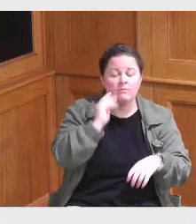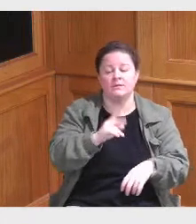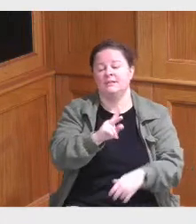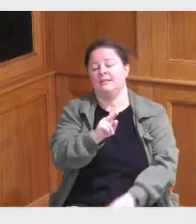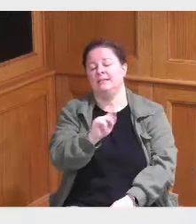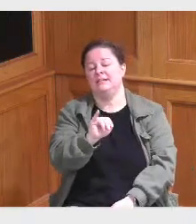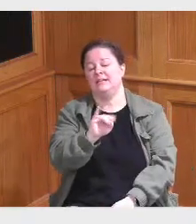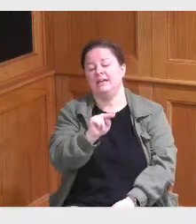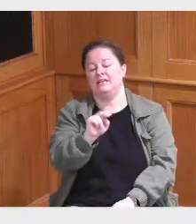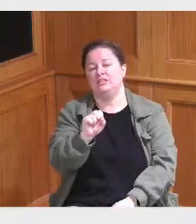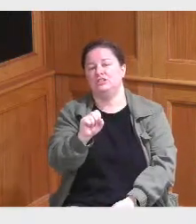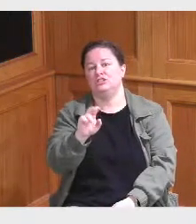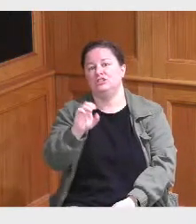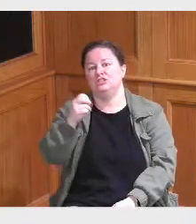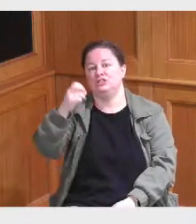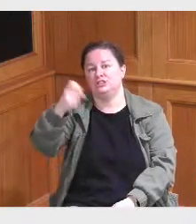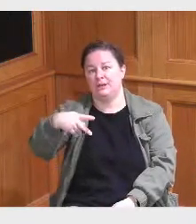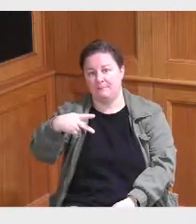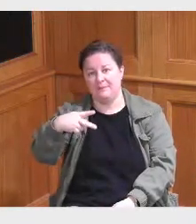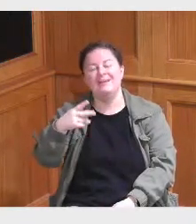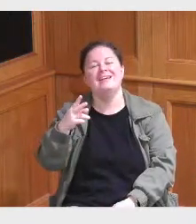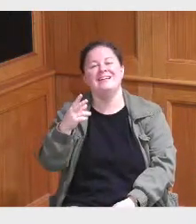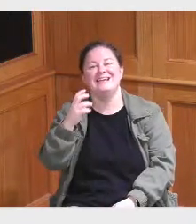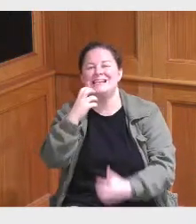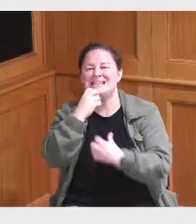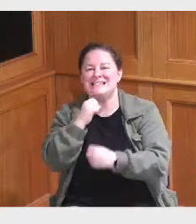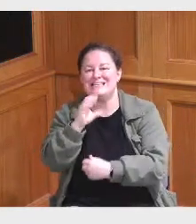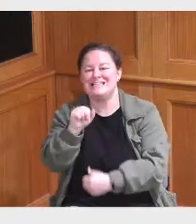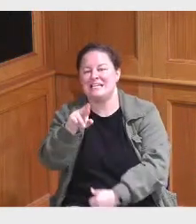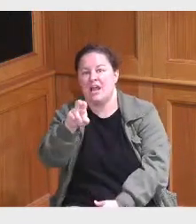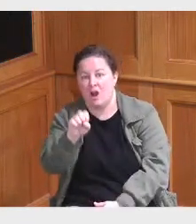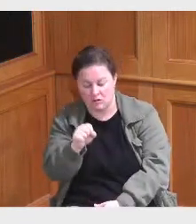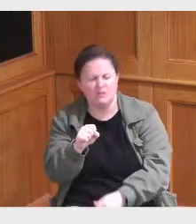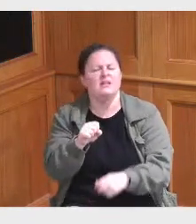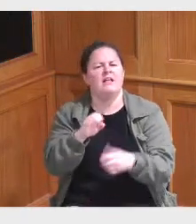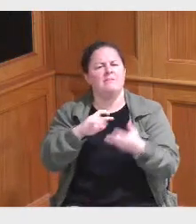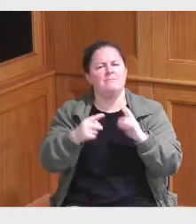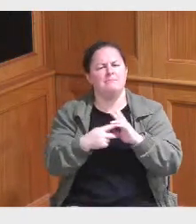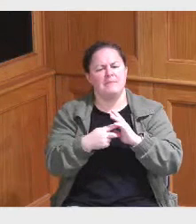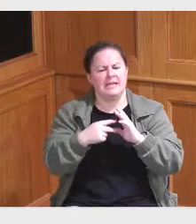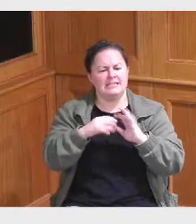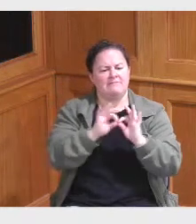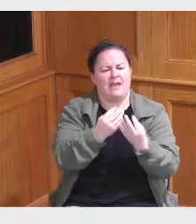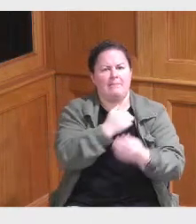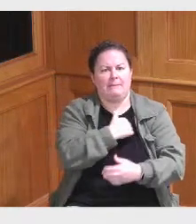or individuals known to the child take care of them group homes independent and